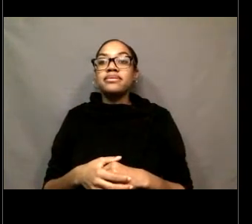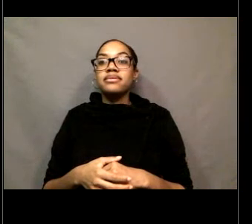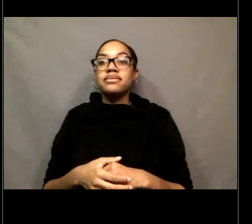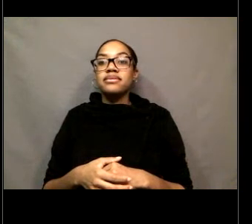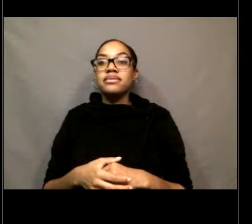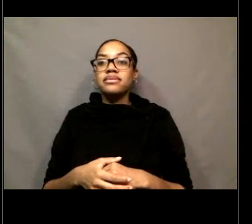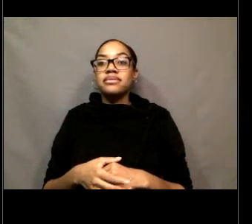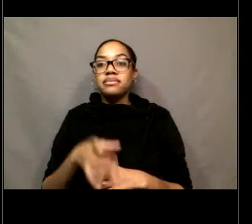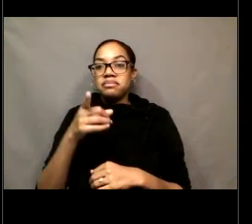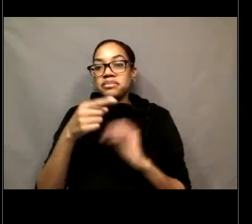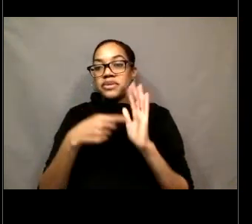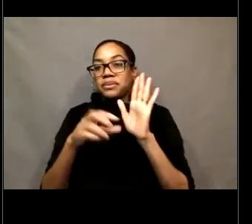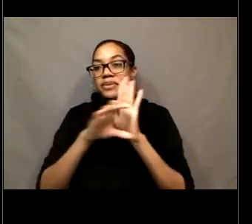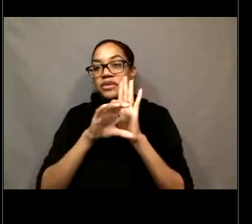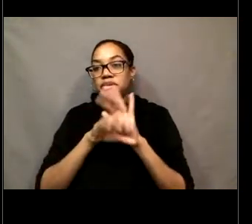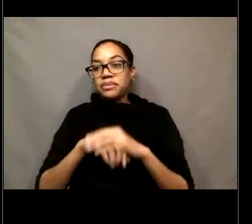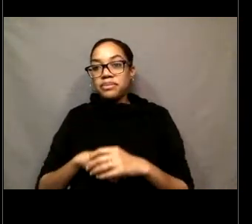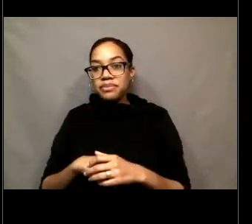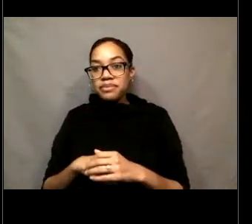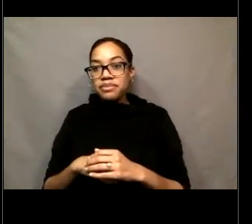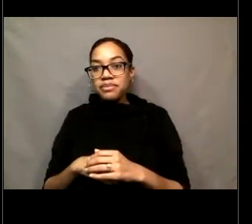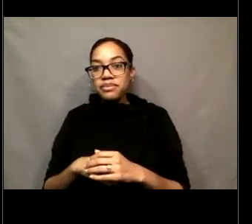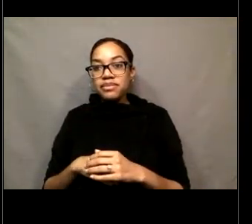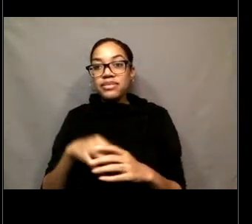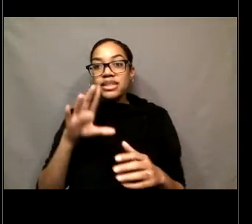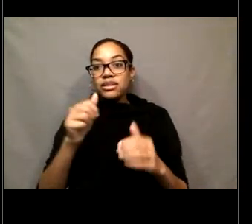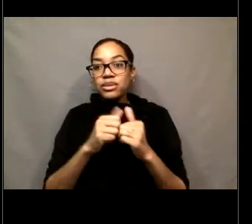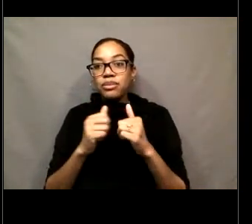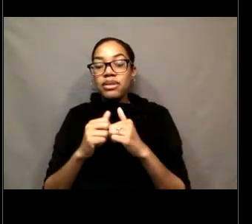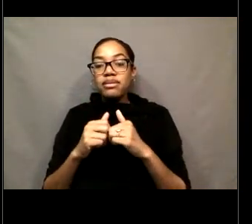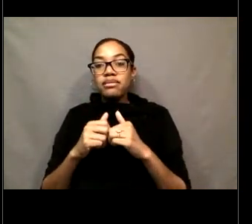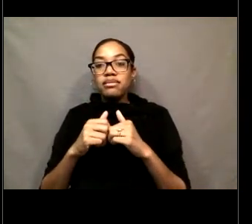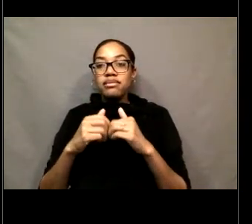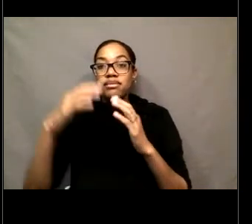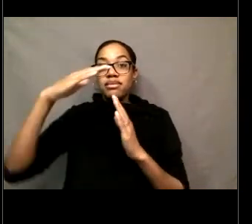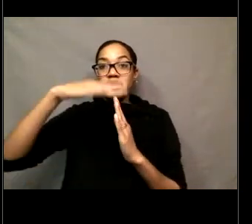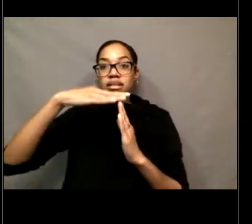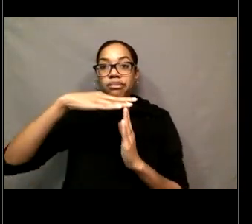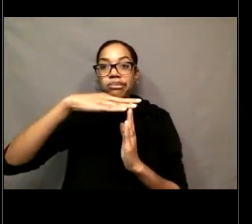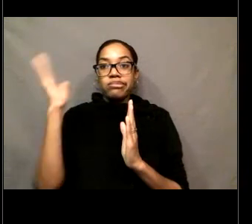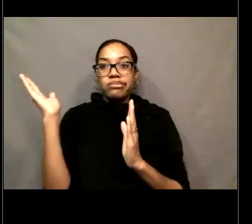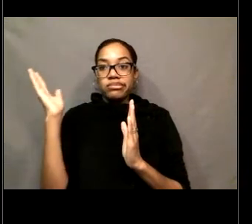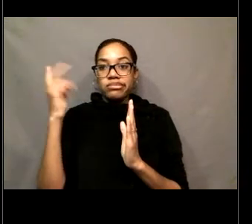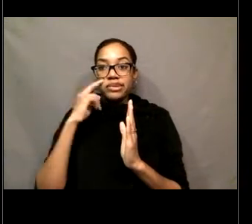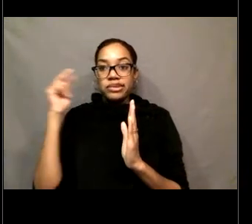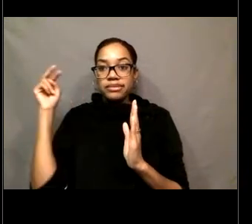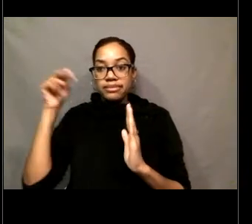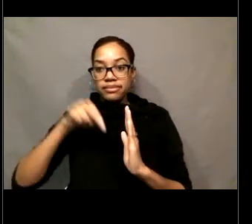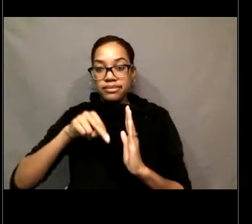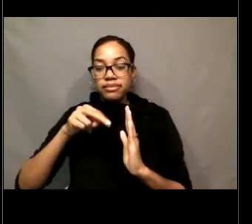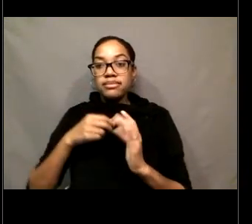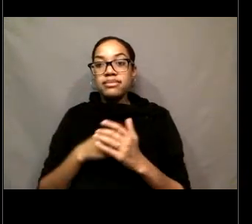And so this is a picture of the same thing but with the top off, and you can see there's this, you know this plastic structure and inside of the plastic